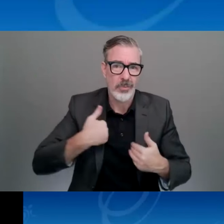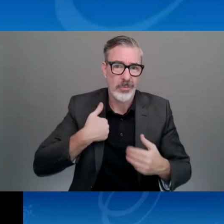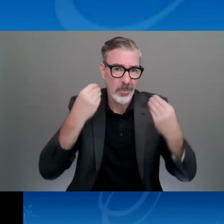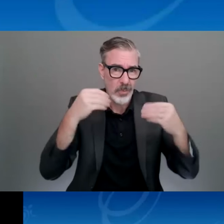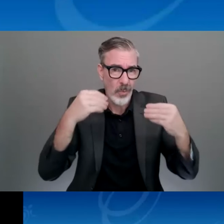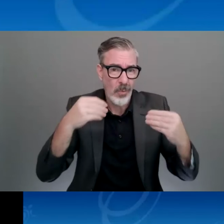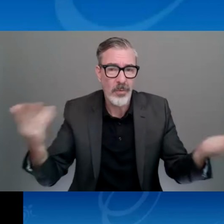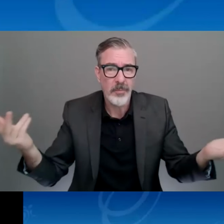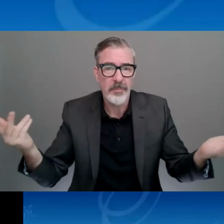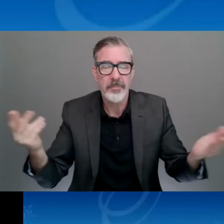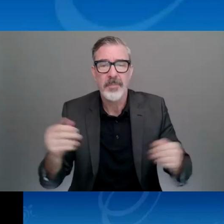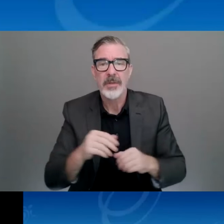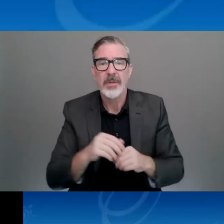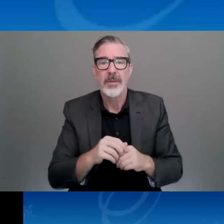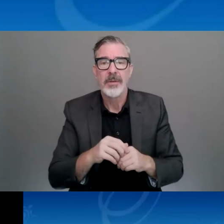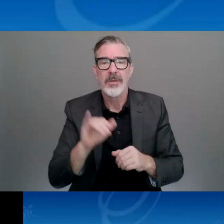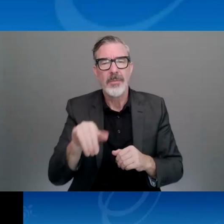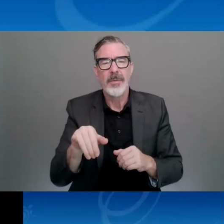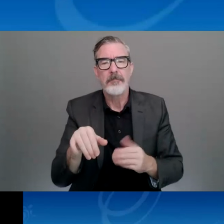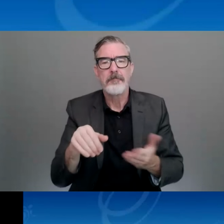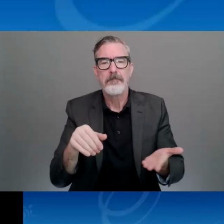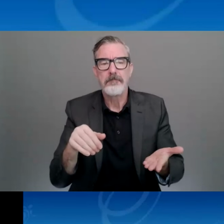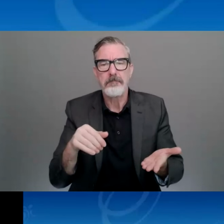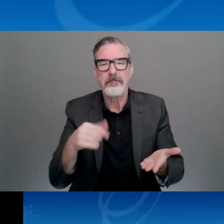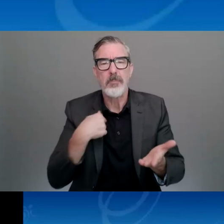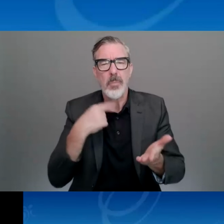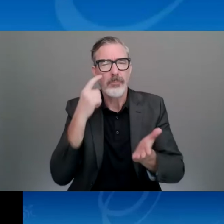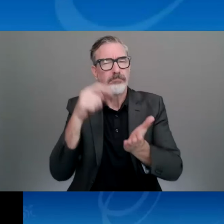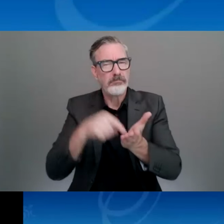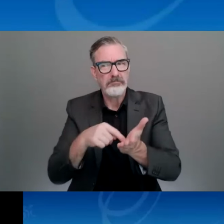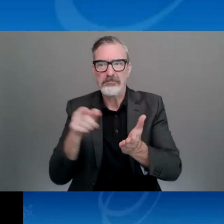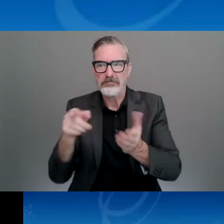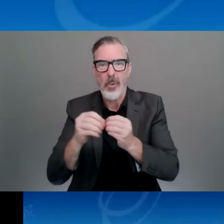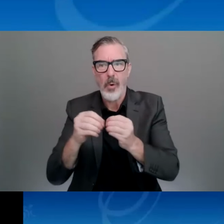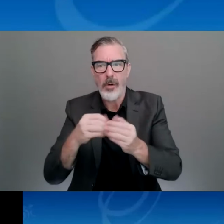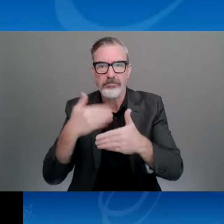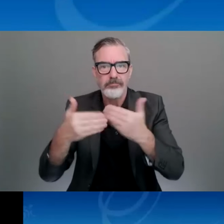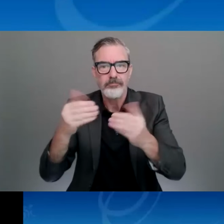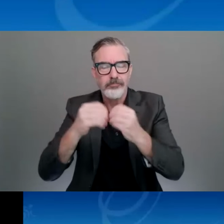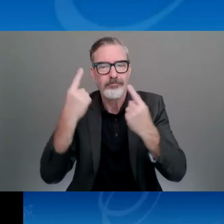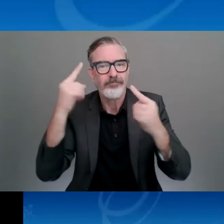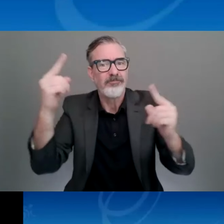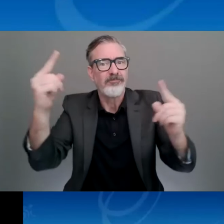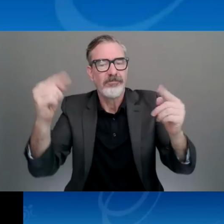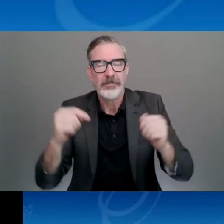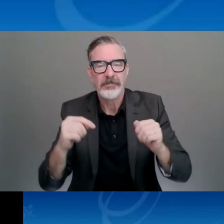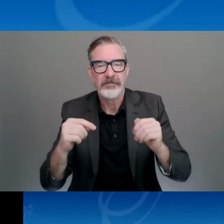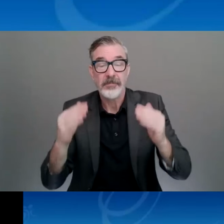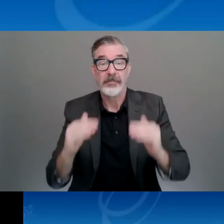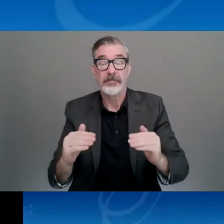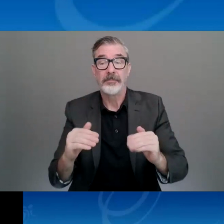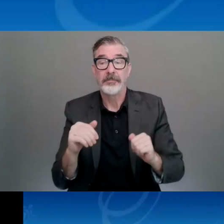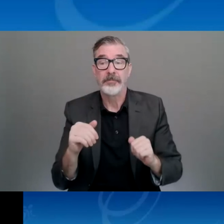So that's kind of one piece that we're kind of really, seeing a lot of traction around. The second piece is, going back to what, the doctor was saying,